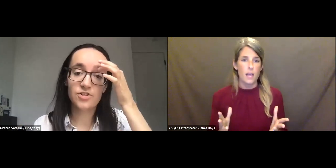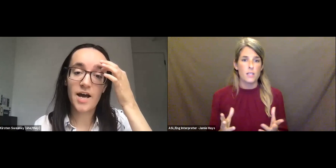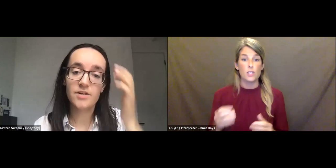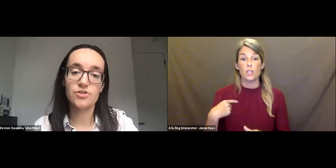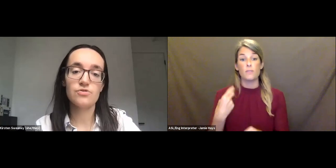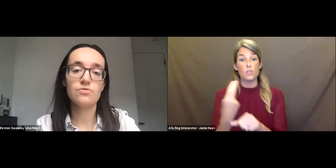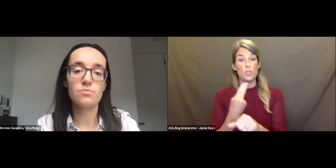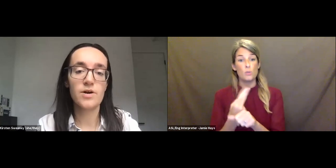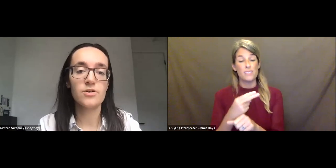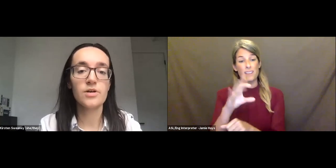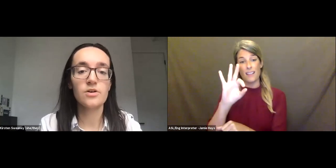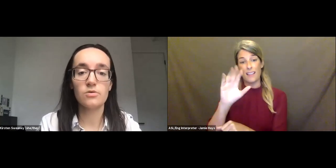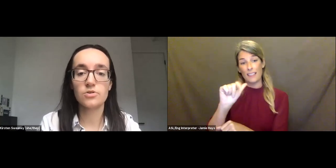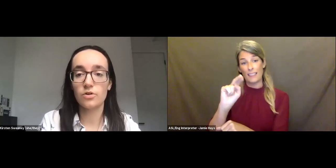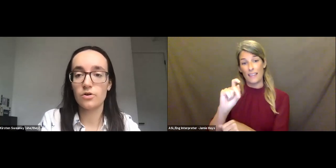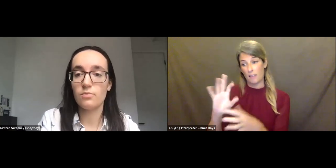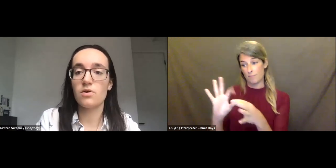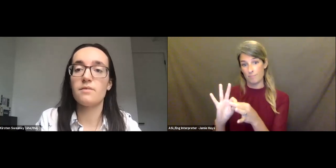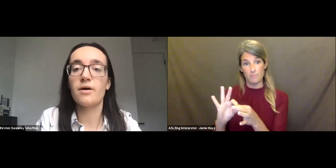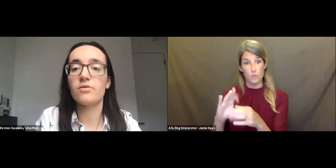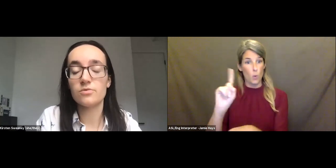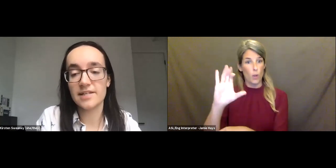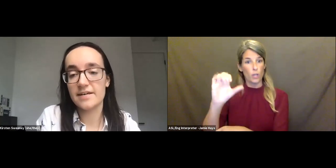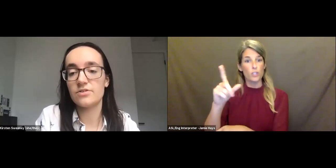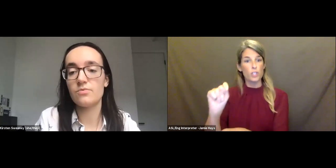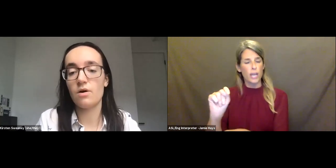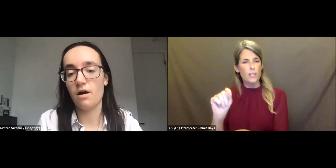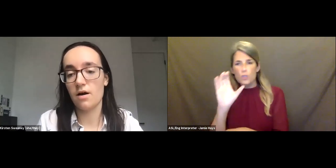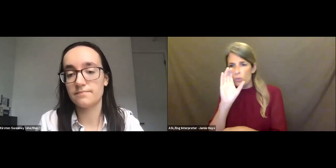the chat to where you can go to learn more about whose land you are on.